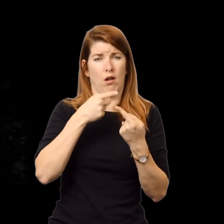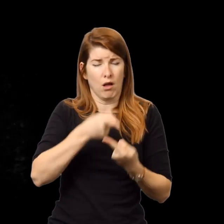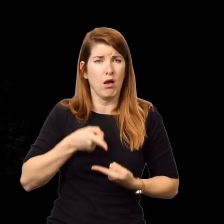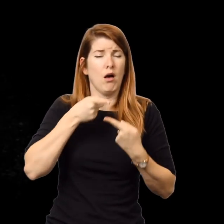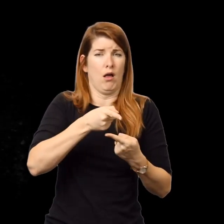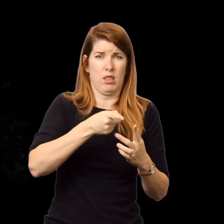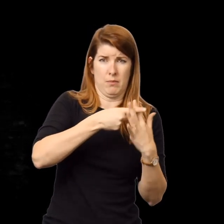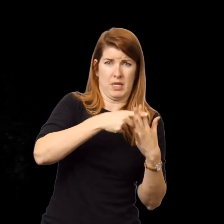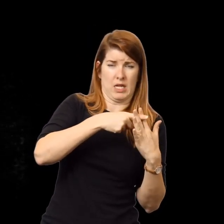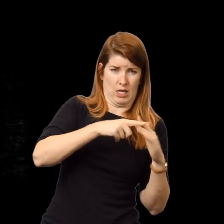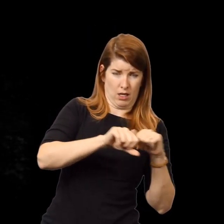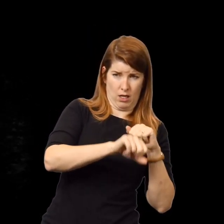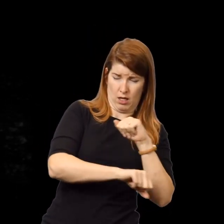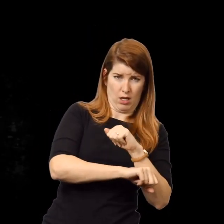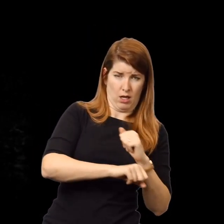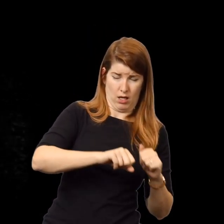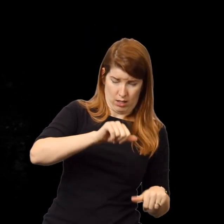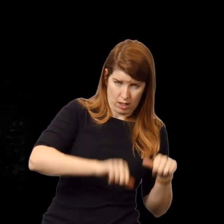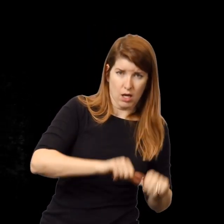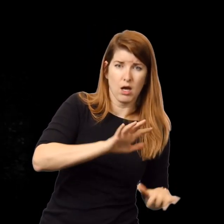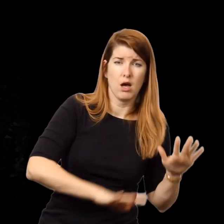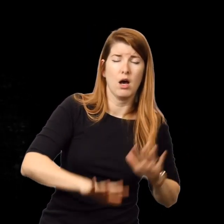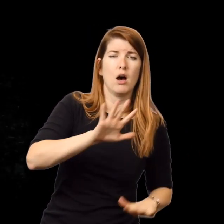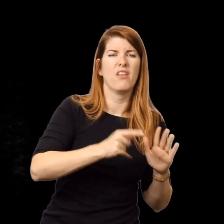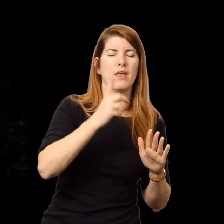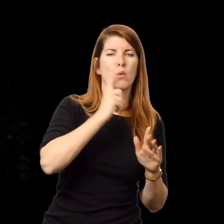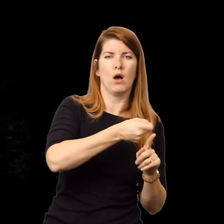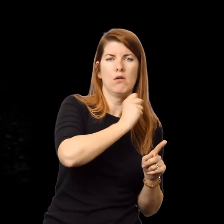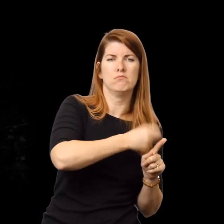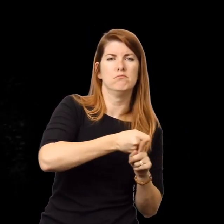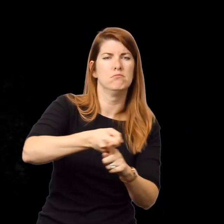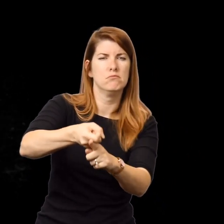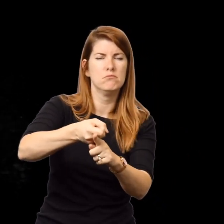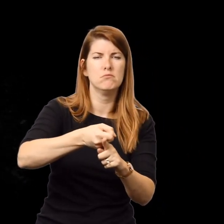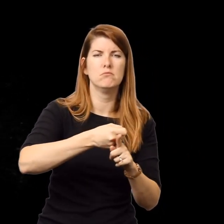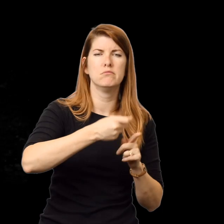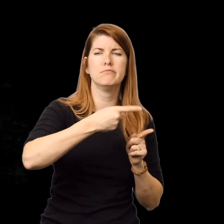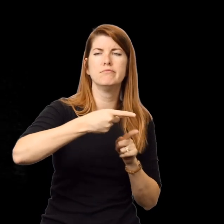When you have problems from early on, it affects all subsequent areas of development,